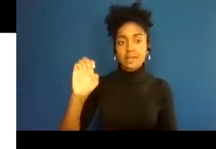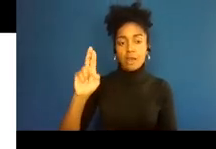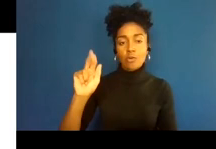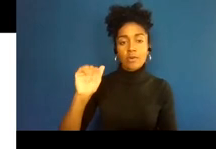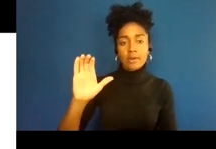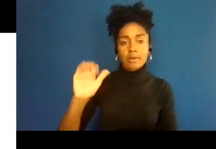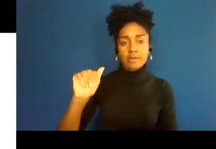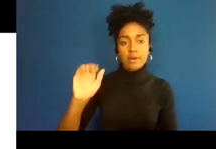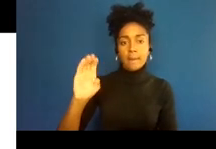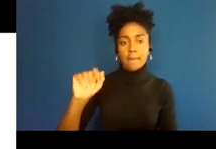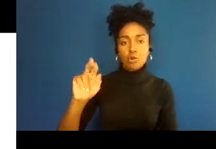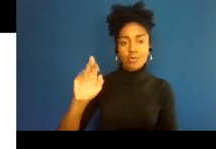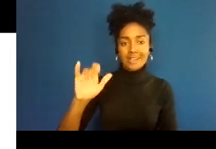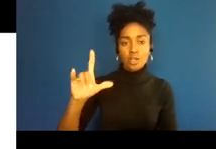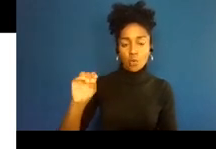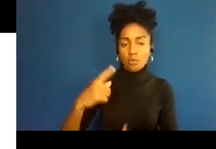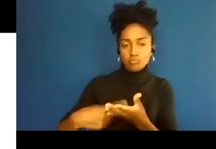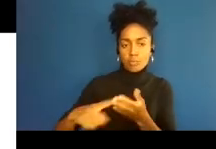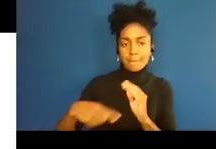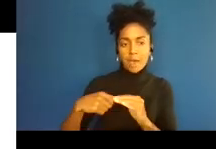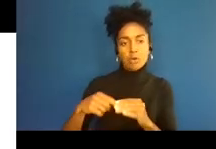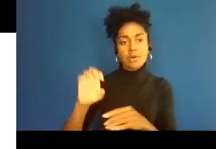"Enacting Anti-Racism in Asynchronous Writing Consultations."